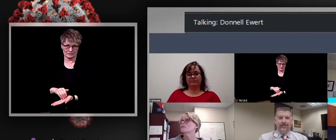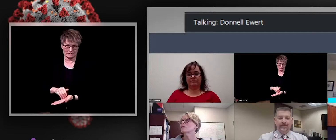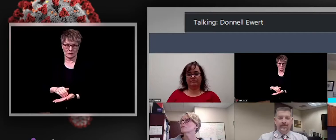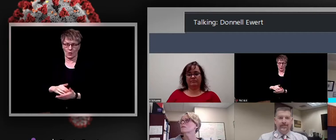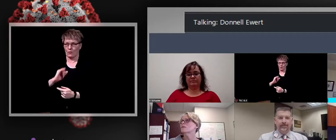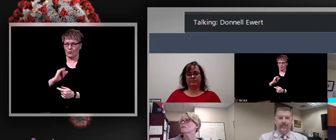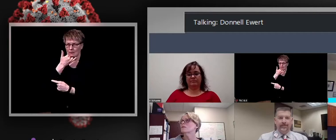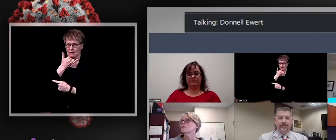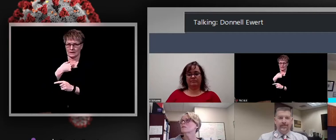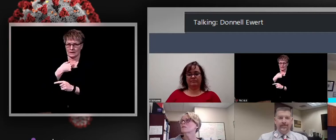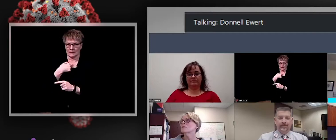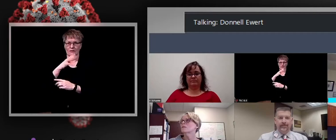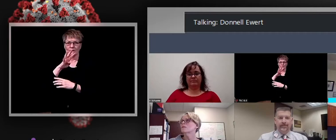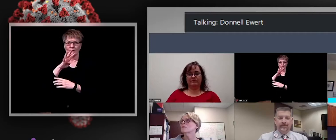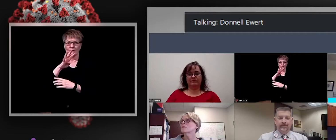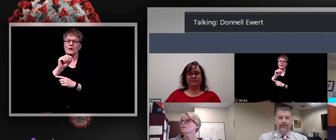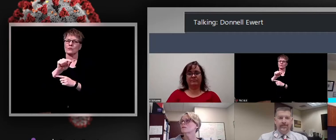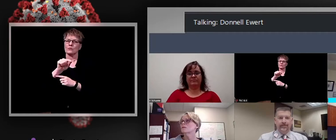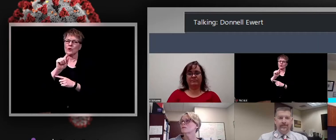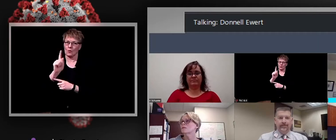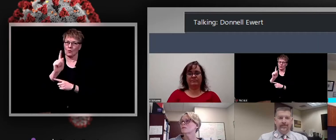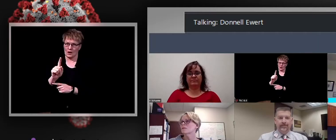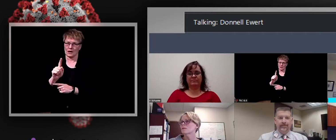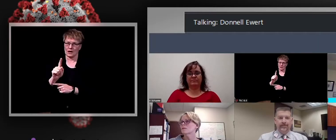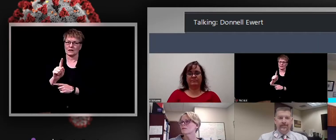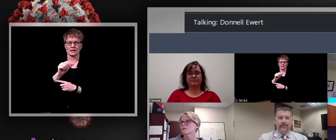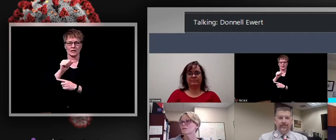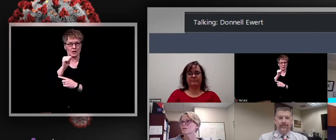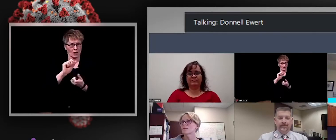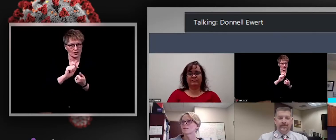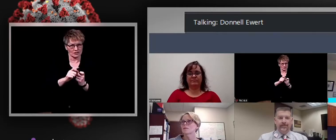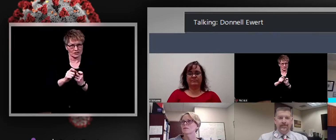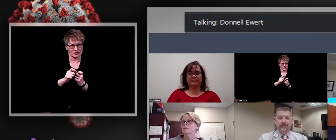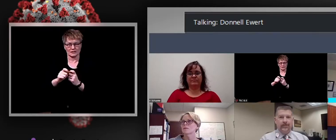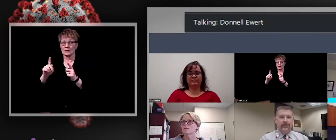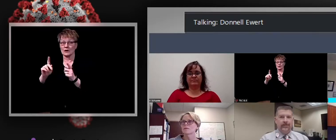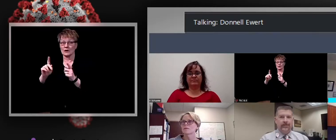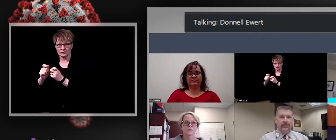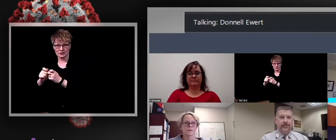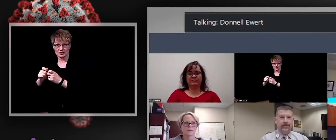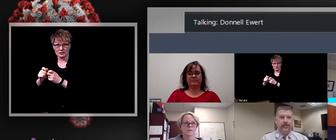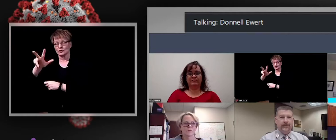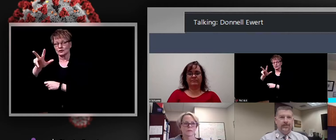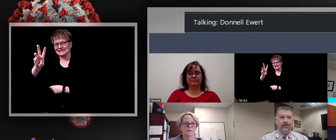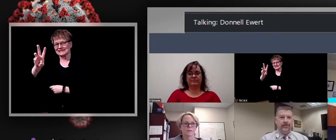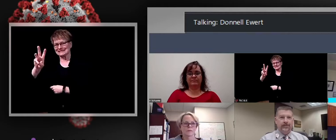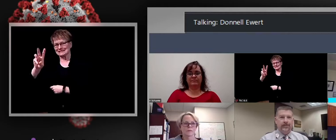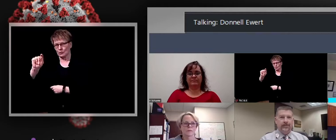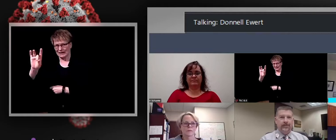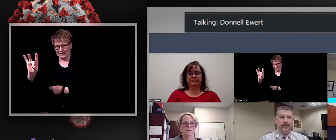rate is 40.1% and our adjusted rate is 36.8%. That takes into account our testing volume.